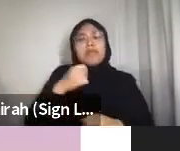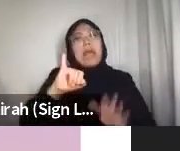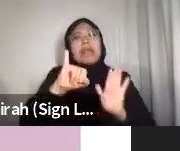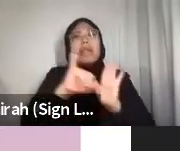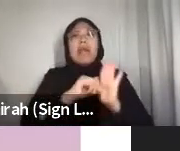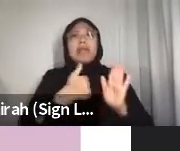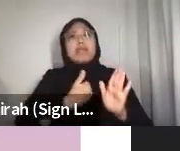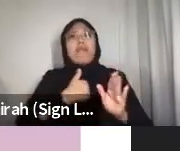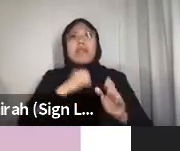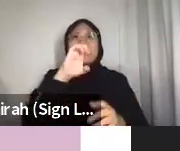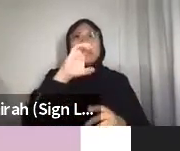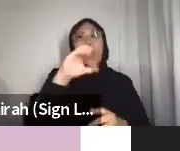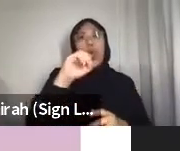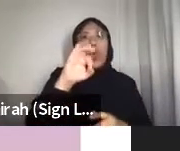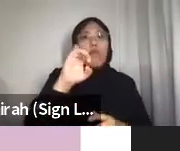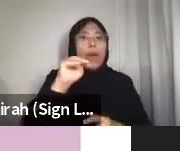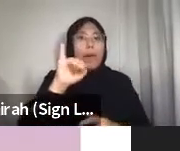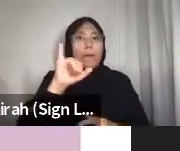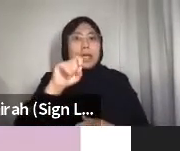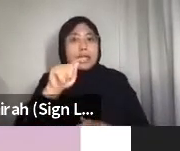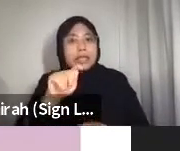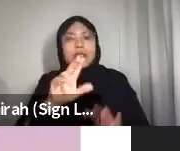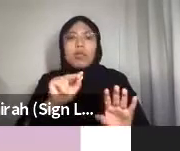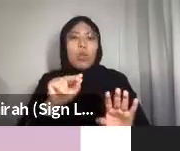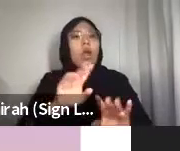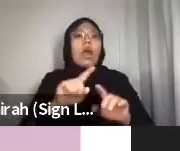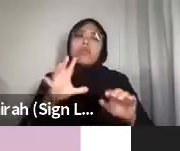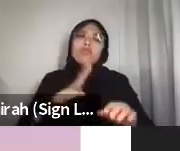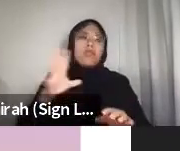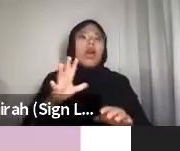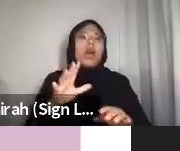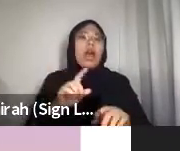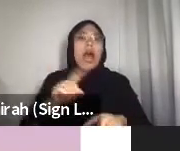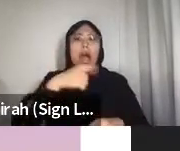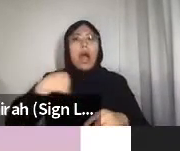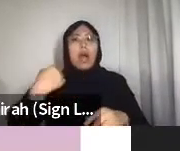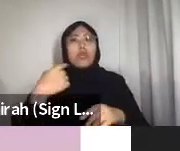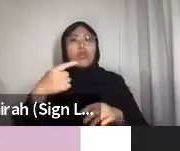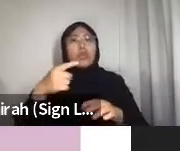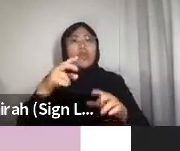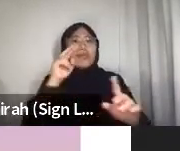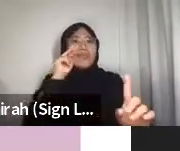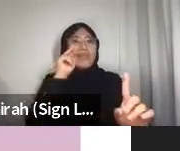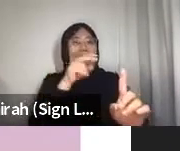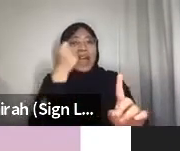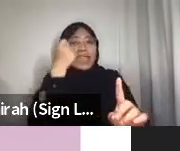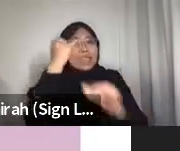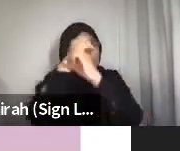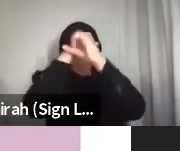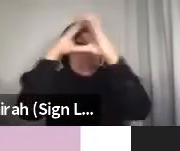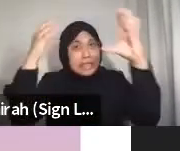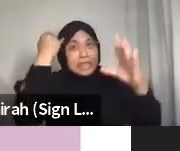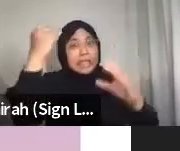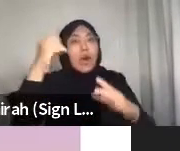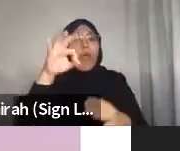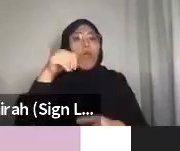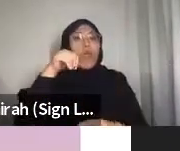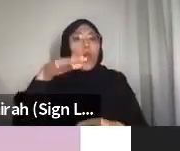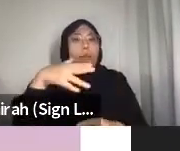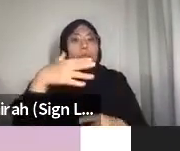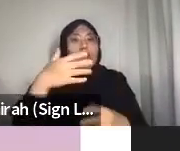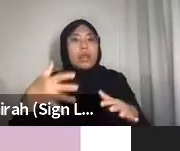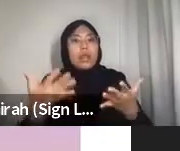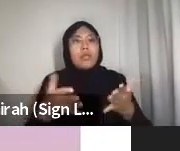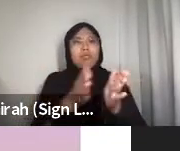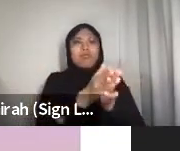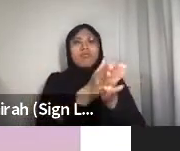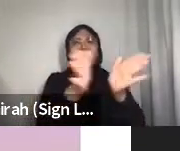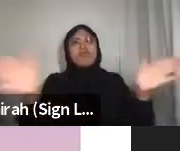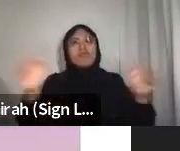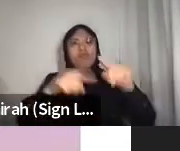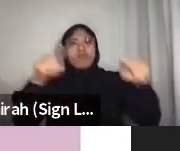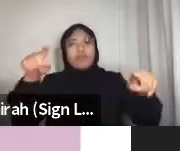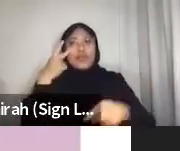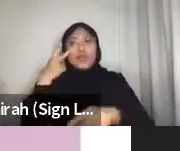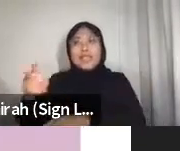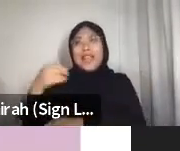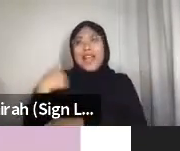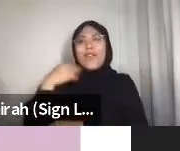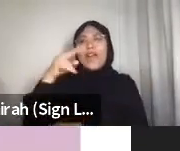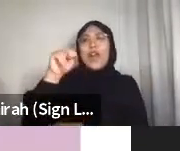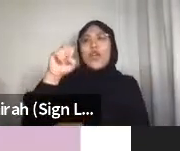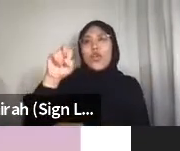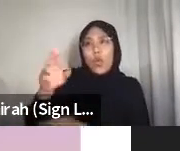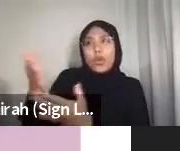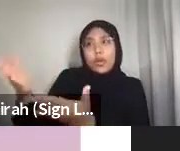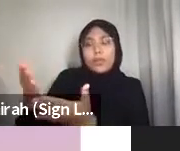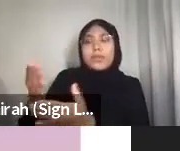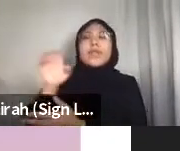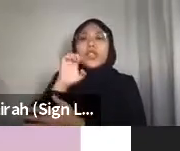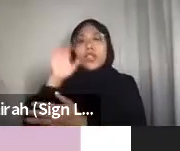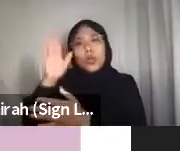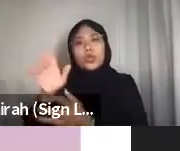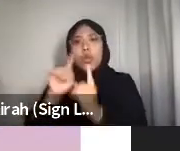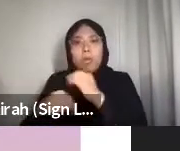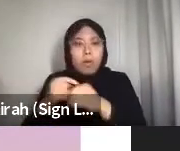Our notion of womanhood is quite broad and inclusive, and so you’ll see that we have nor here with us today as well, she’ll be talking about her work as well.